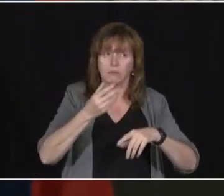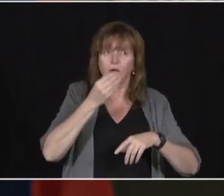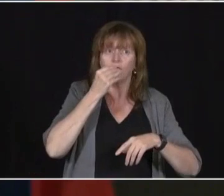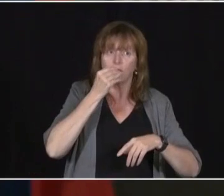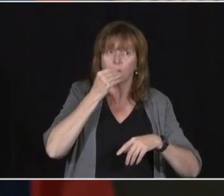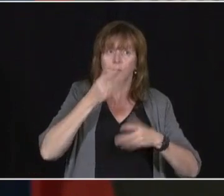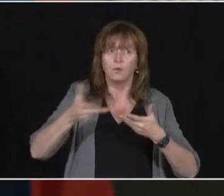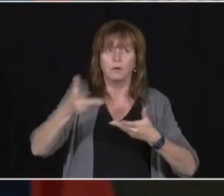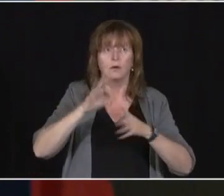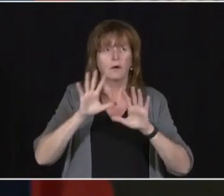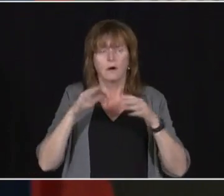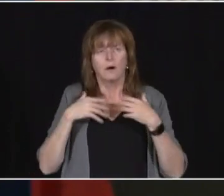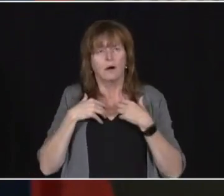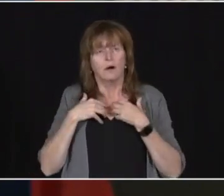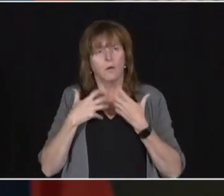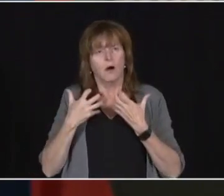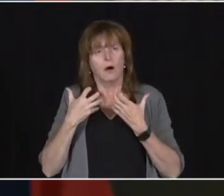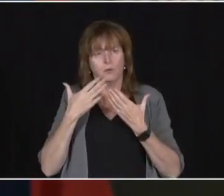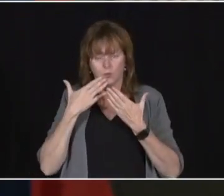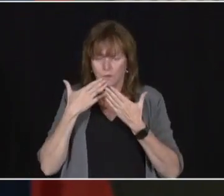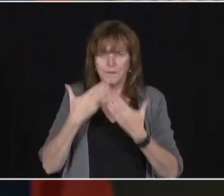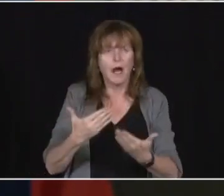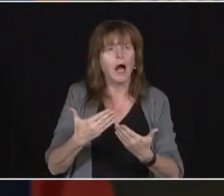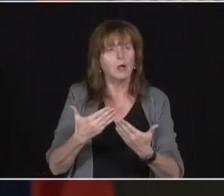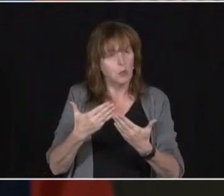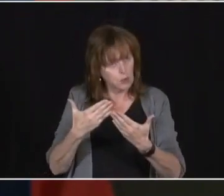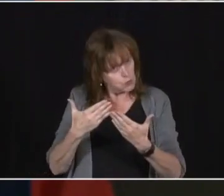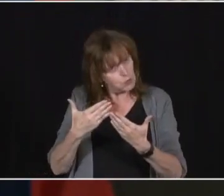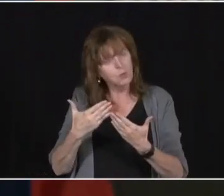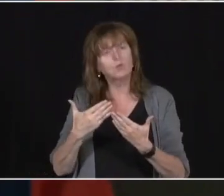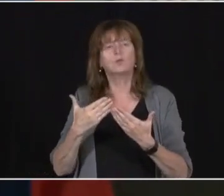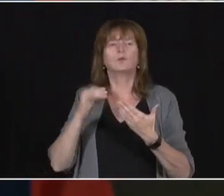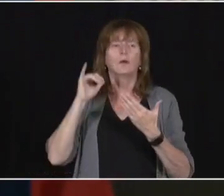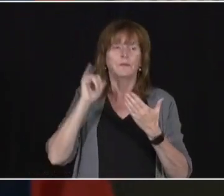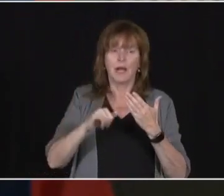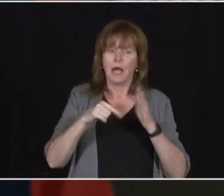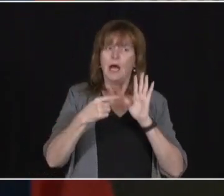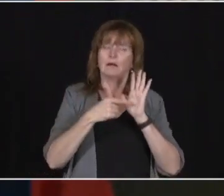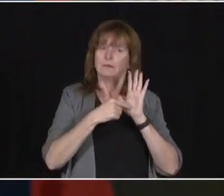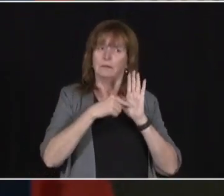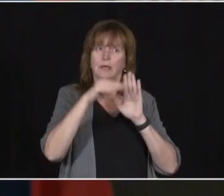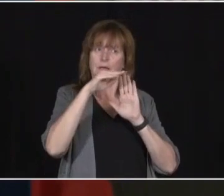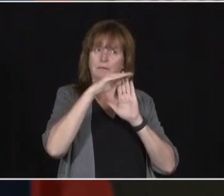I've been at a couple of their food drives and we've been very grateful. You have to stay 6 m apart.